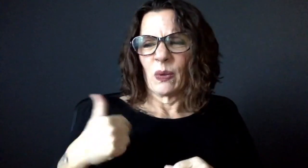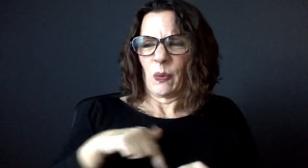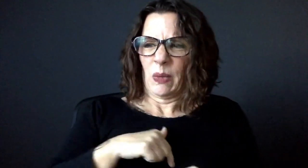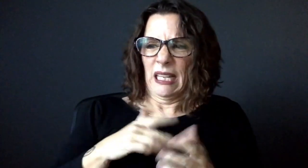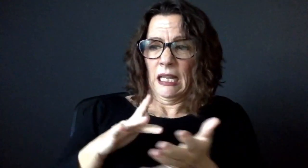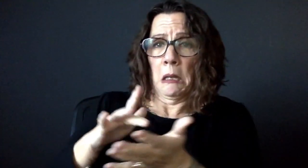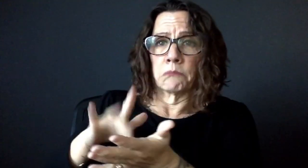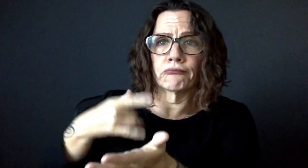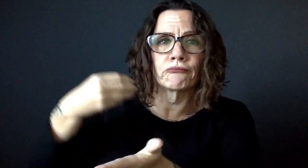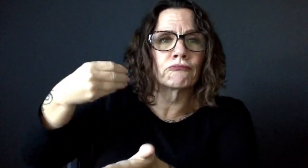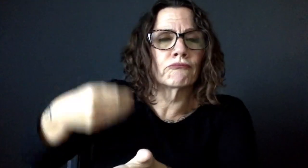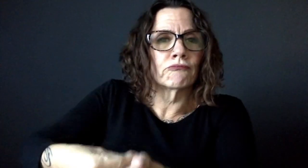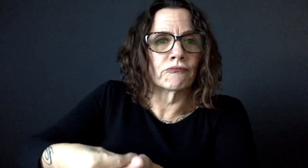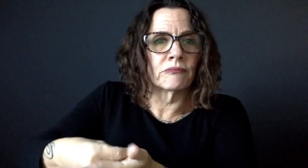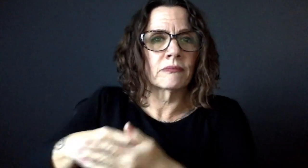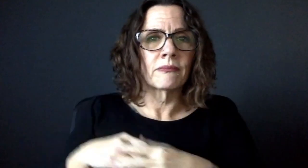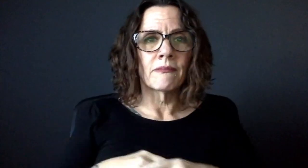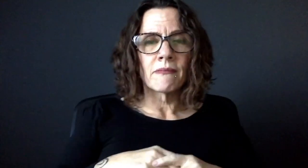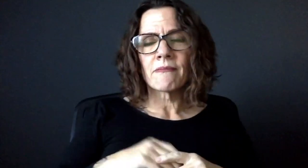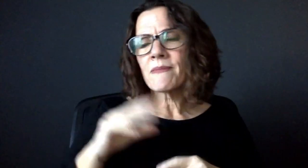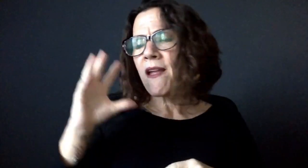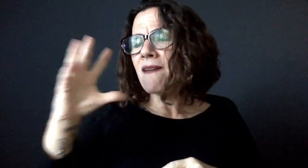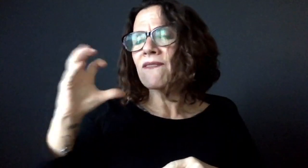from whom profits and status are extracted.